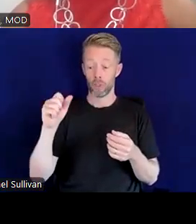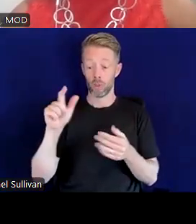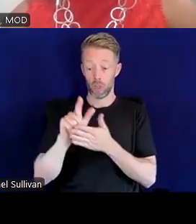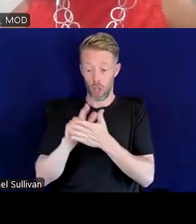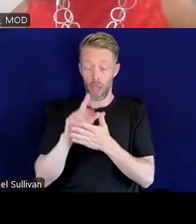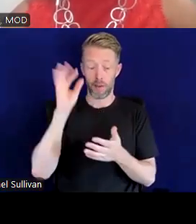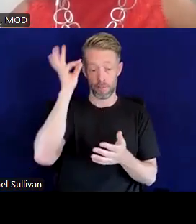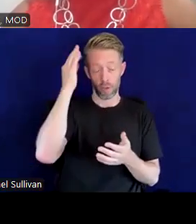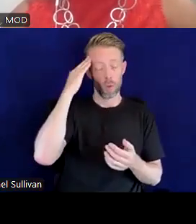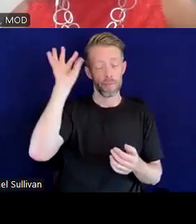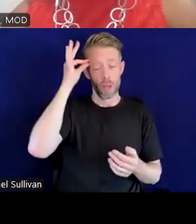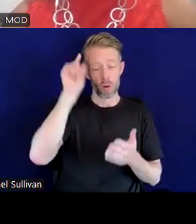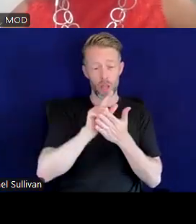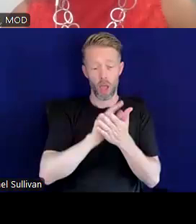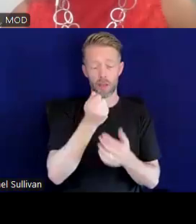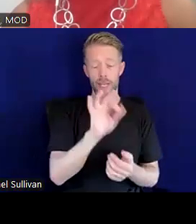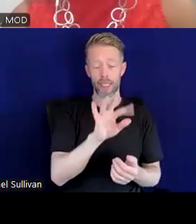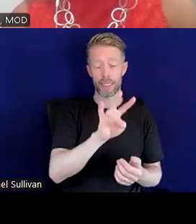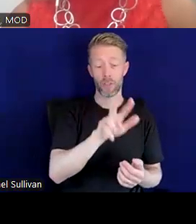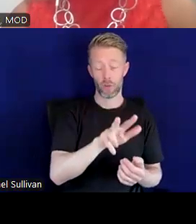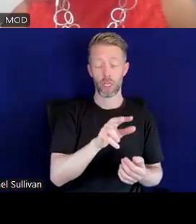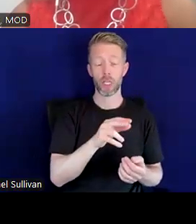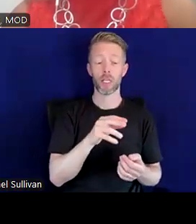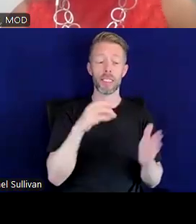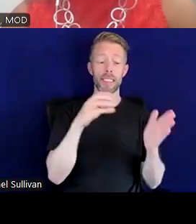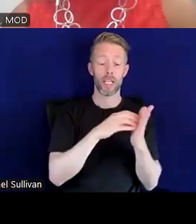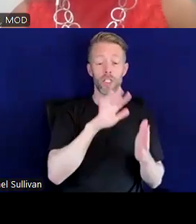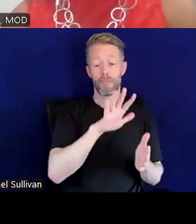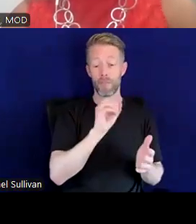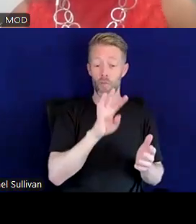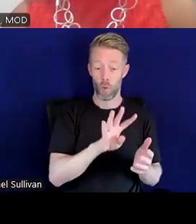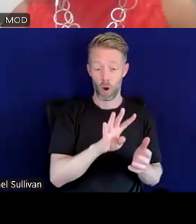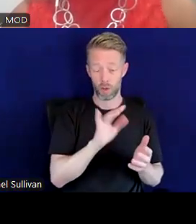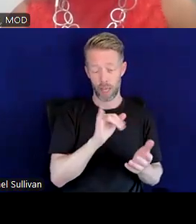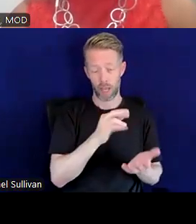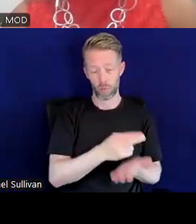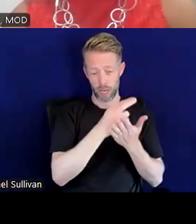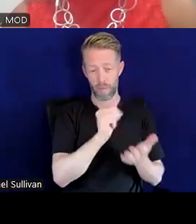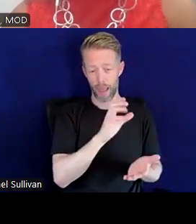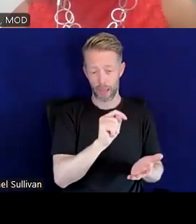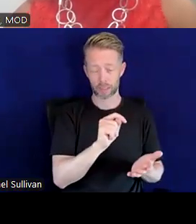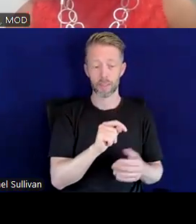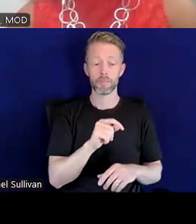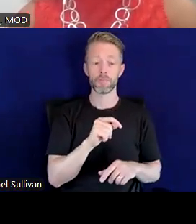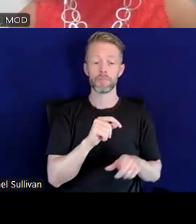so the Rehabilitation Act of 197 3 and Section 504, but I think